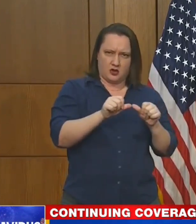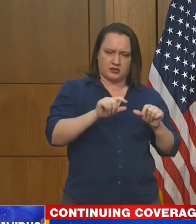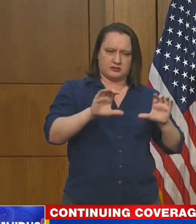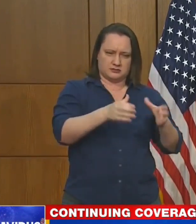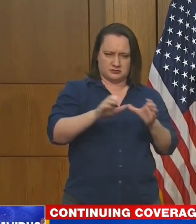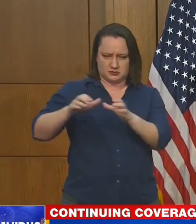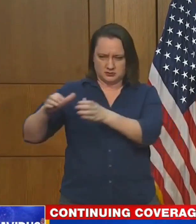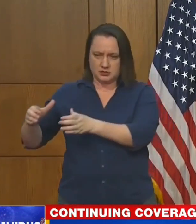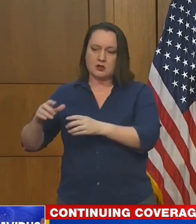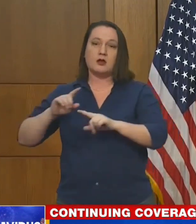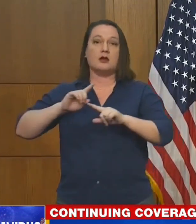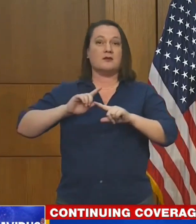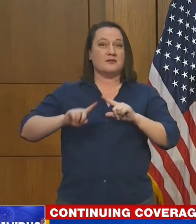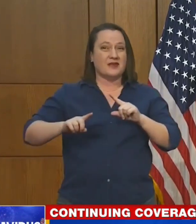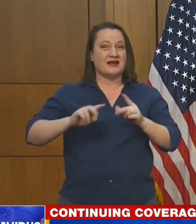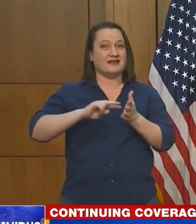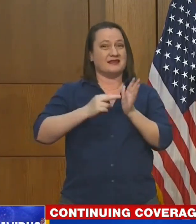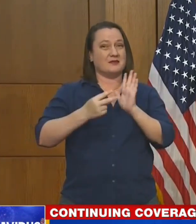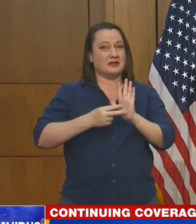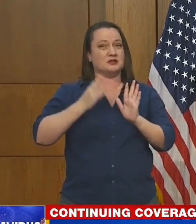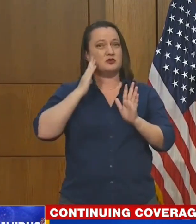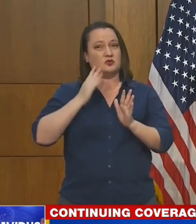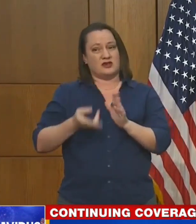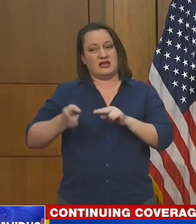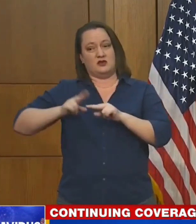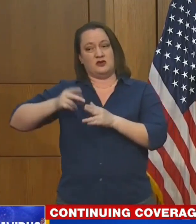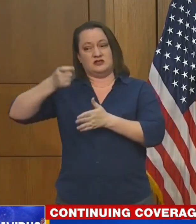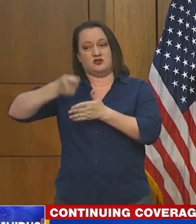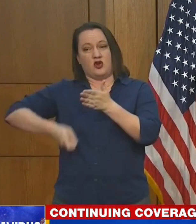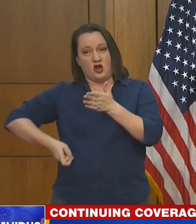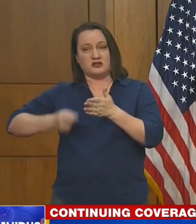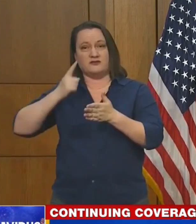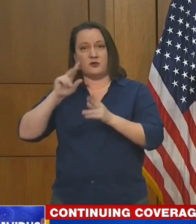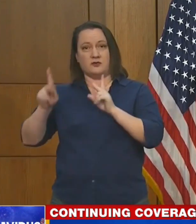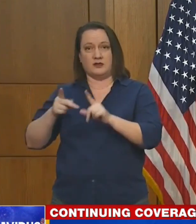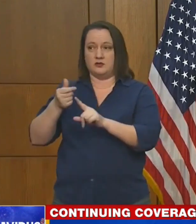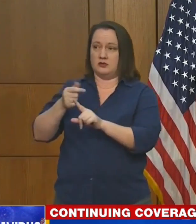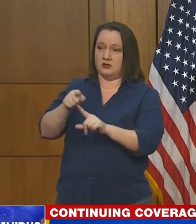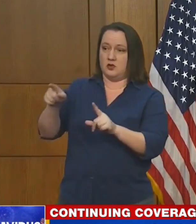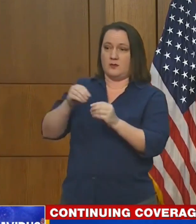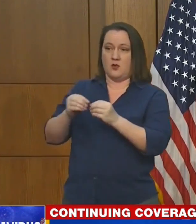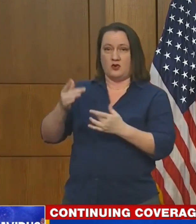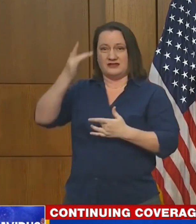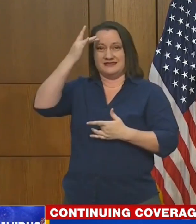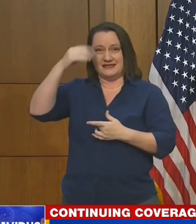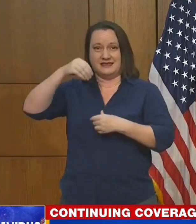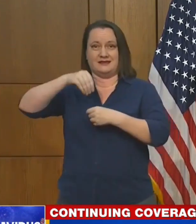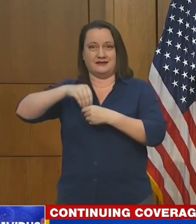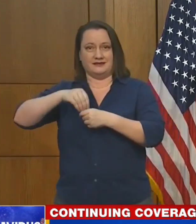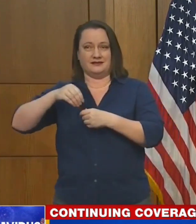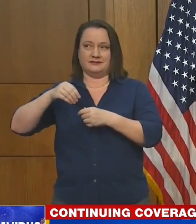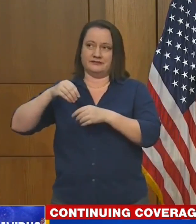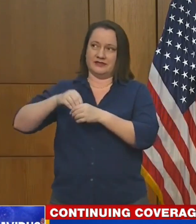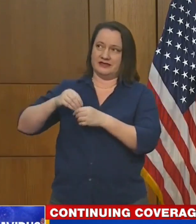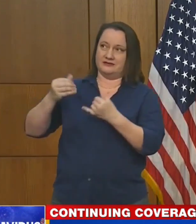CONCERNS FOR TARGETED SEGMENTS OF THE POPULATION BUT IN DOING SO WOULD INCREASE THE COST OF